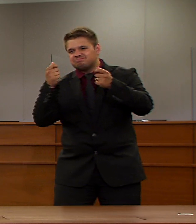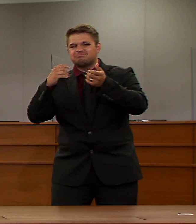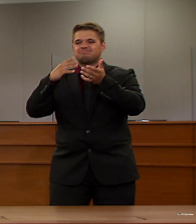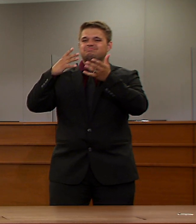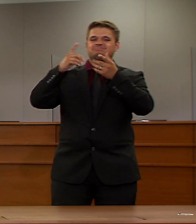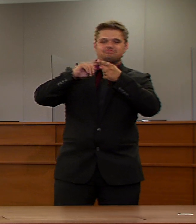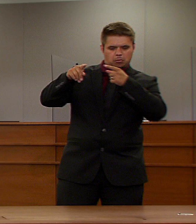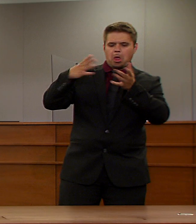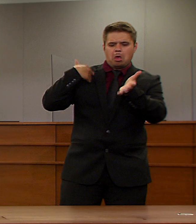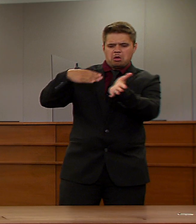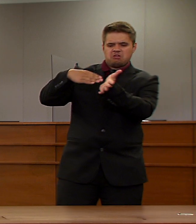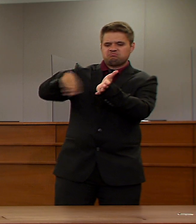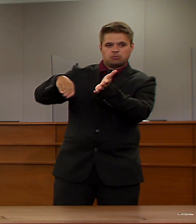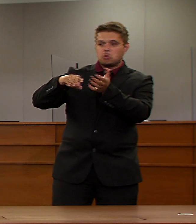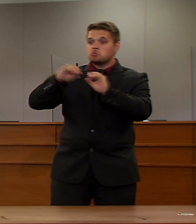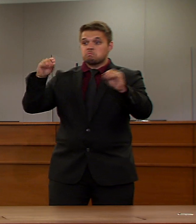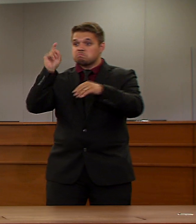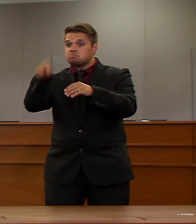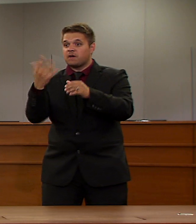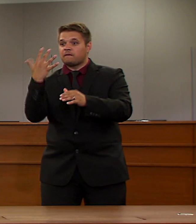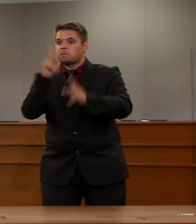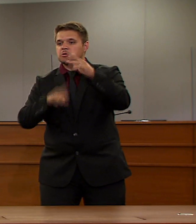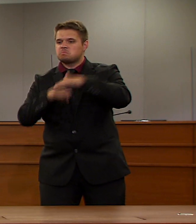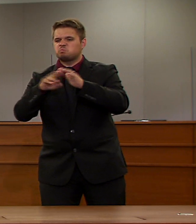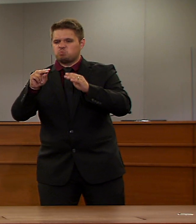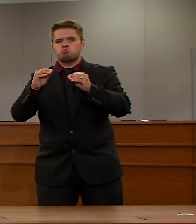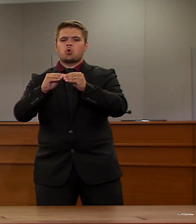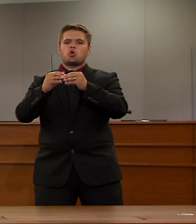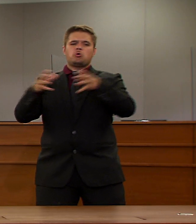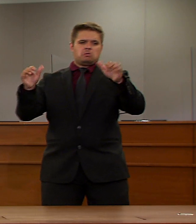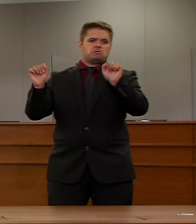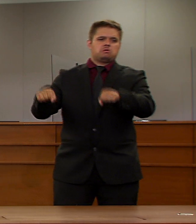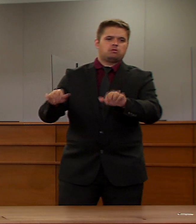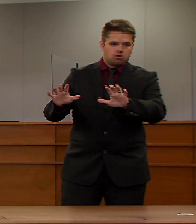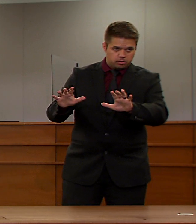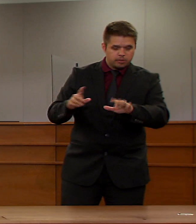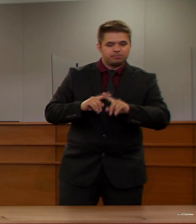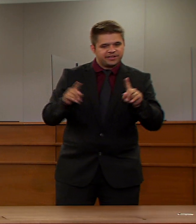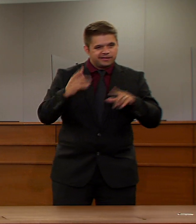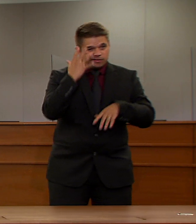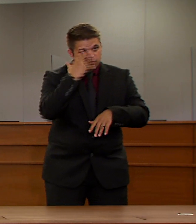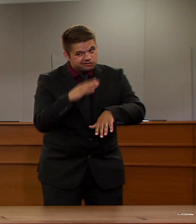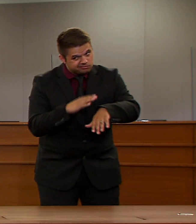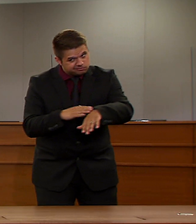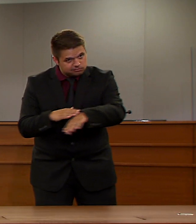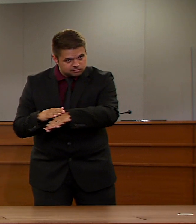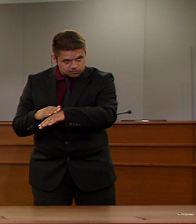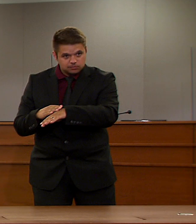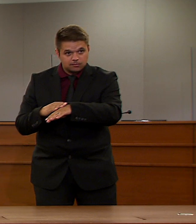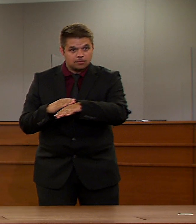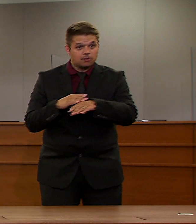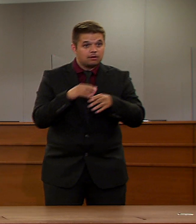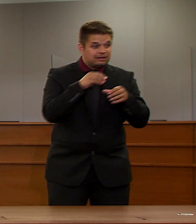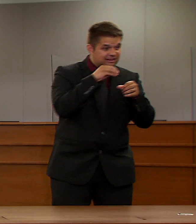The governor's announcement has prohibited all indoor and outdoor entertainment including